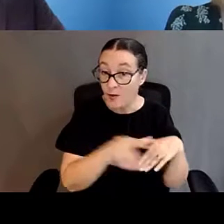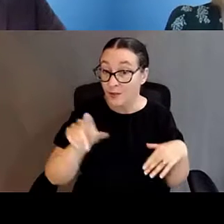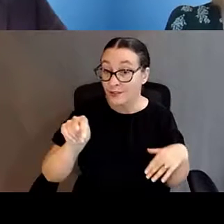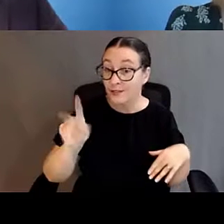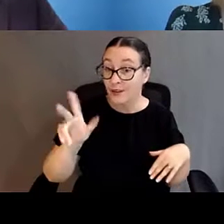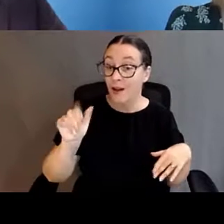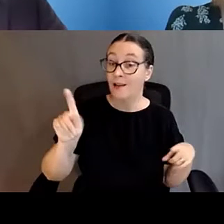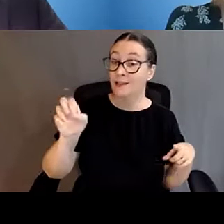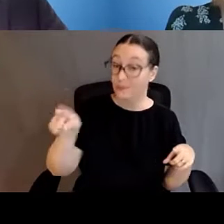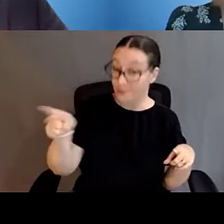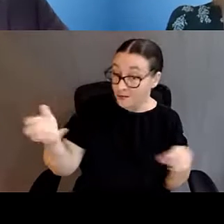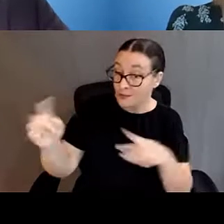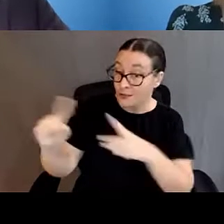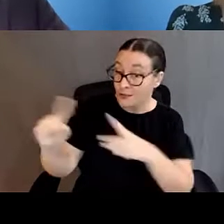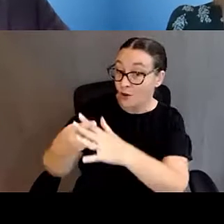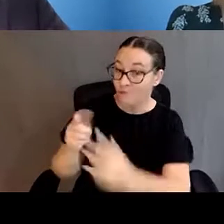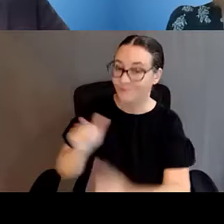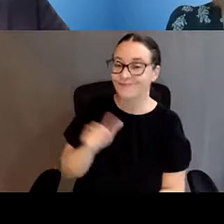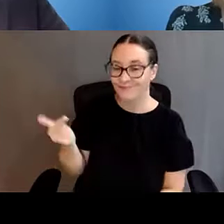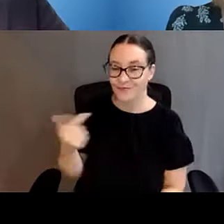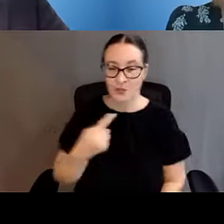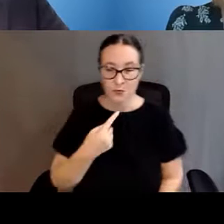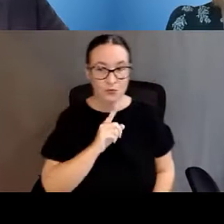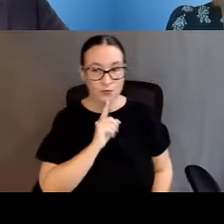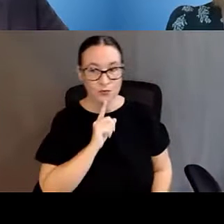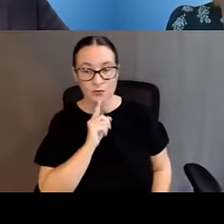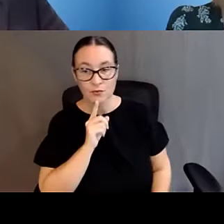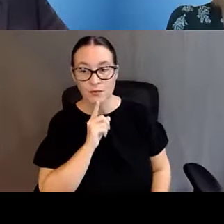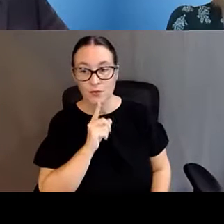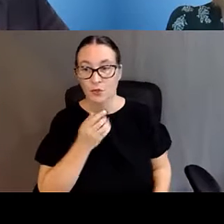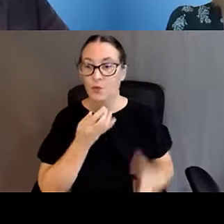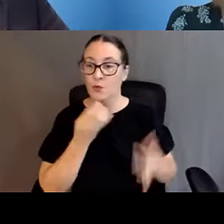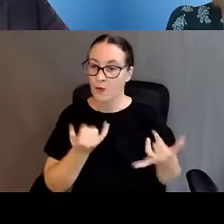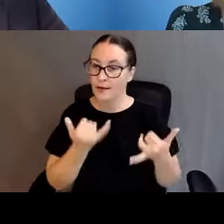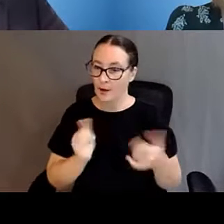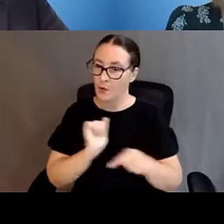Taunton Paine: Sure, yeah, so there's a number of efforts going on that I think are pertinent to this,